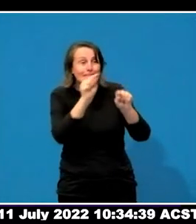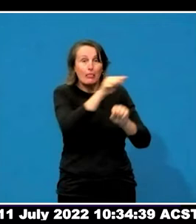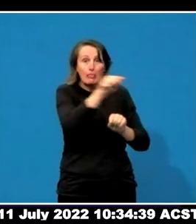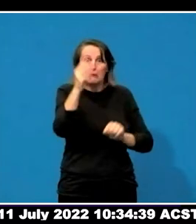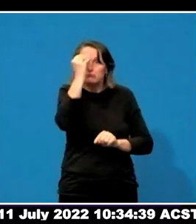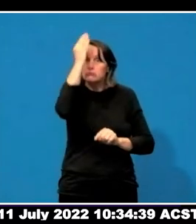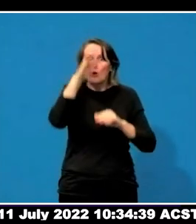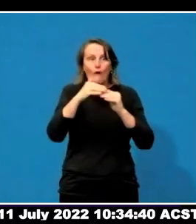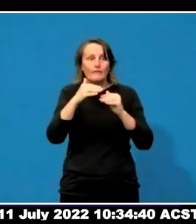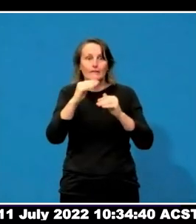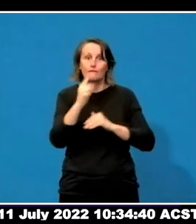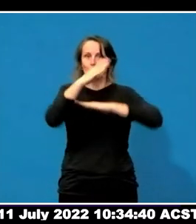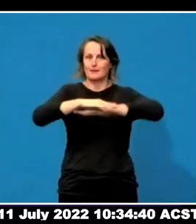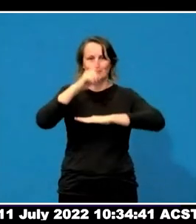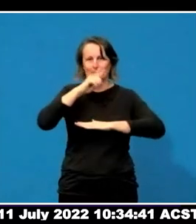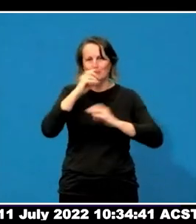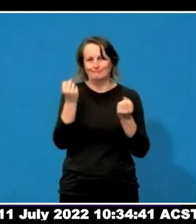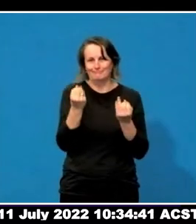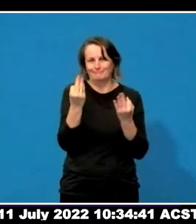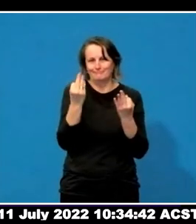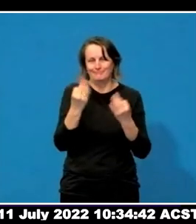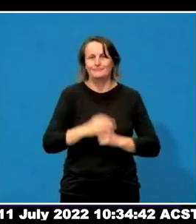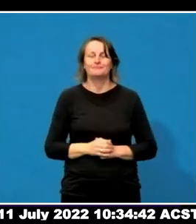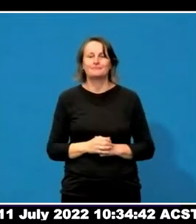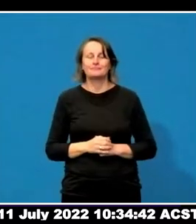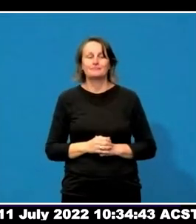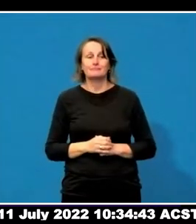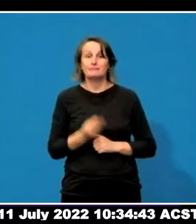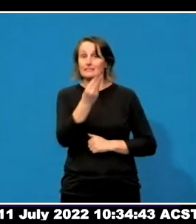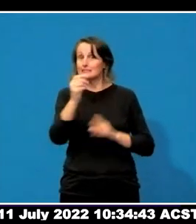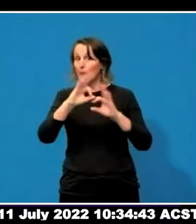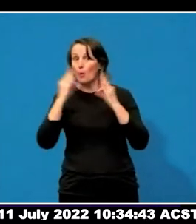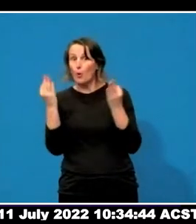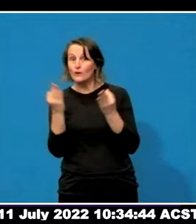Next, a lack of culturally appropriate services and supports, for First Nations